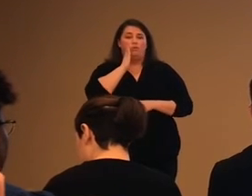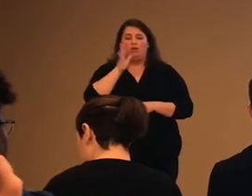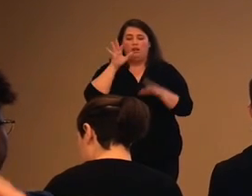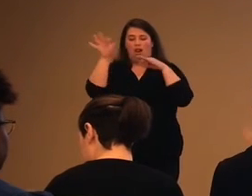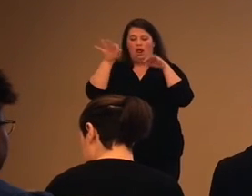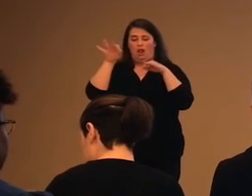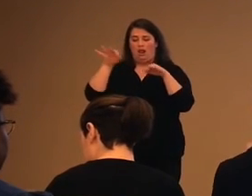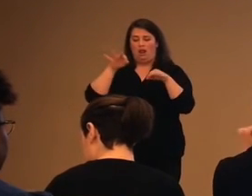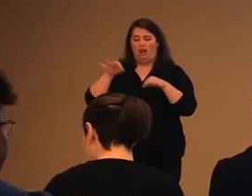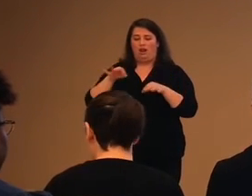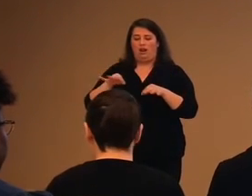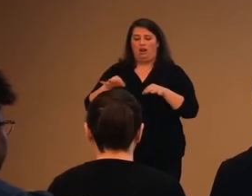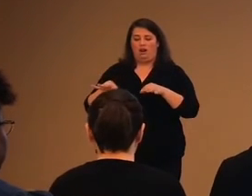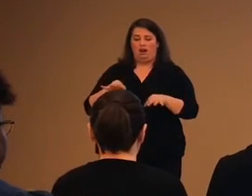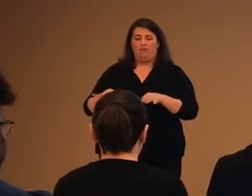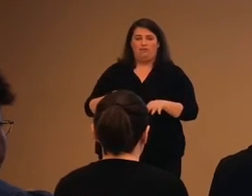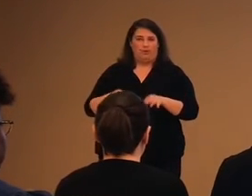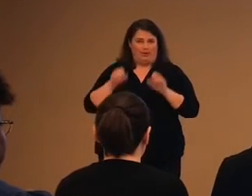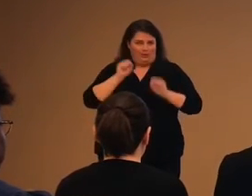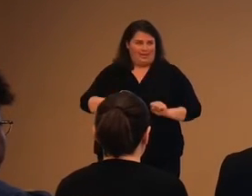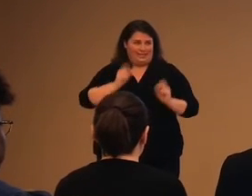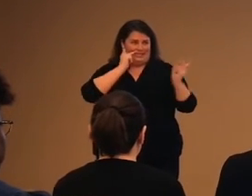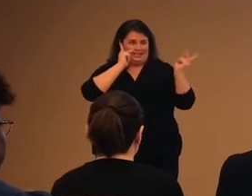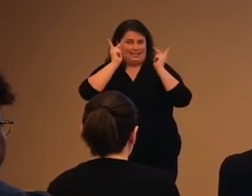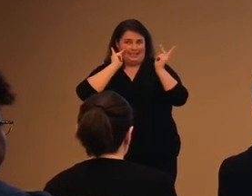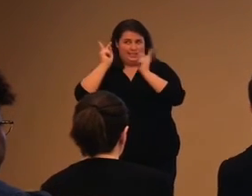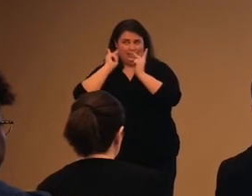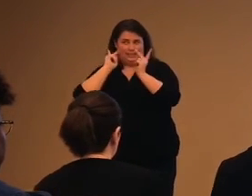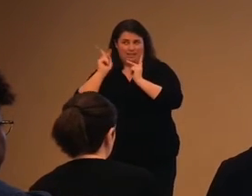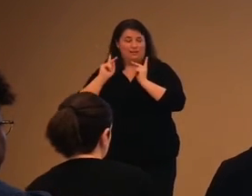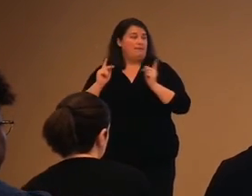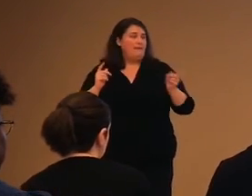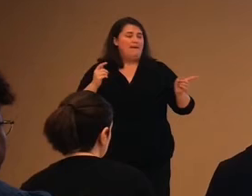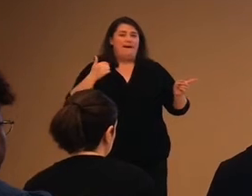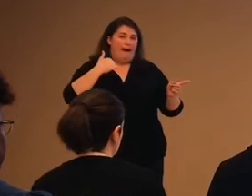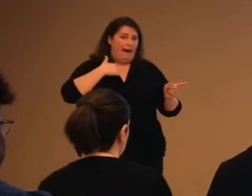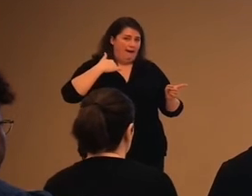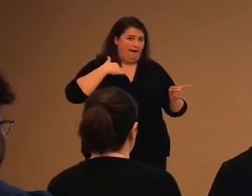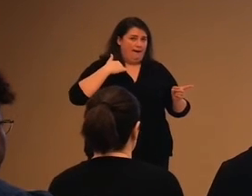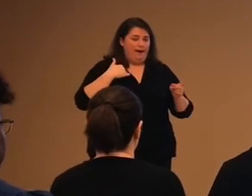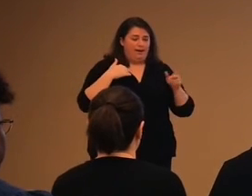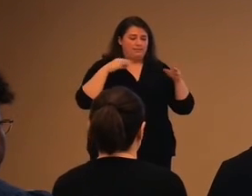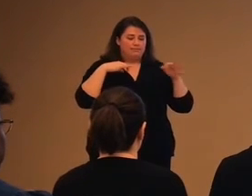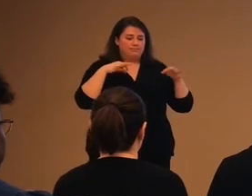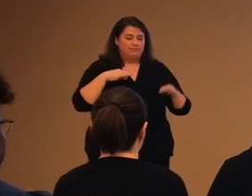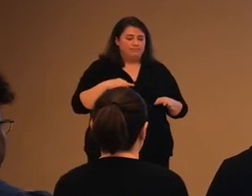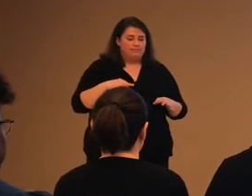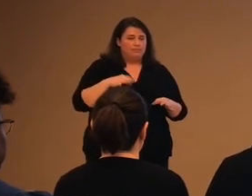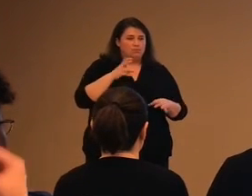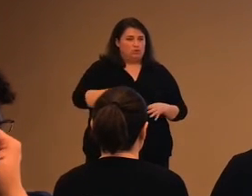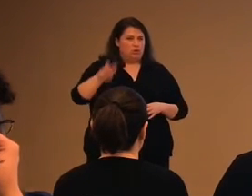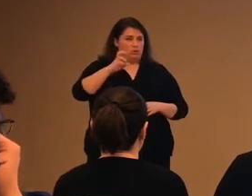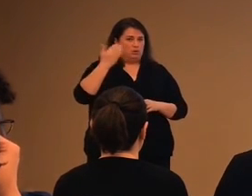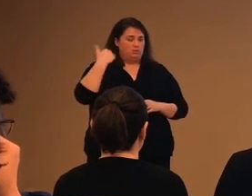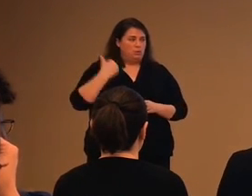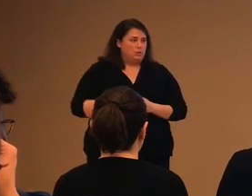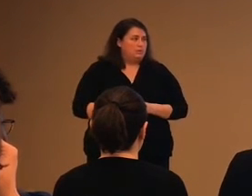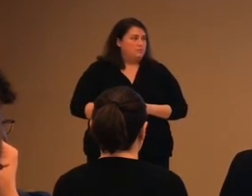For all the things that you'd be able to see I have been the person that's been doing the audio description of those chores I